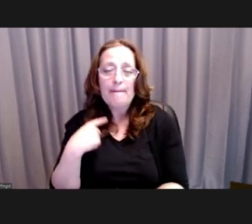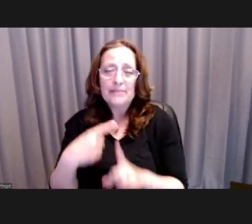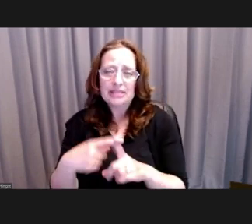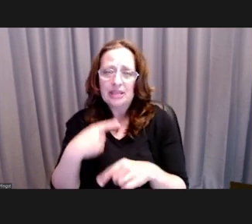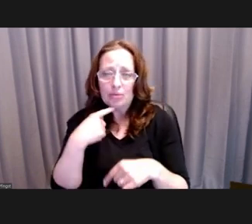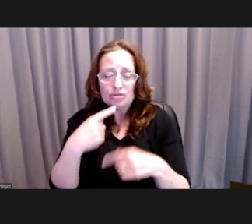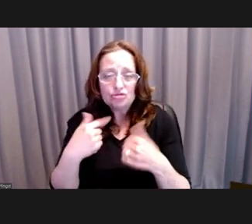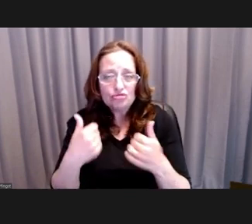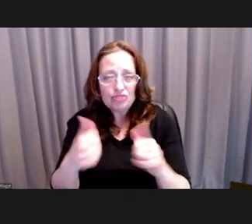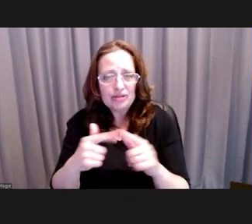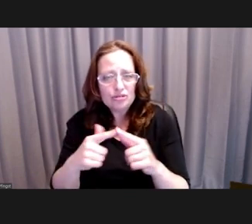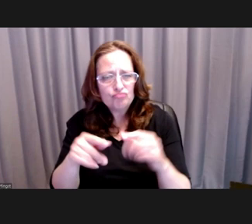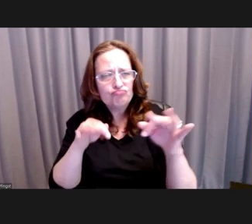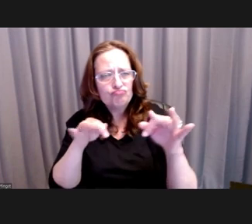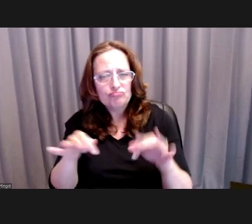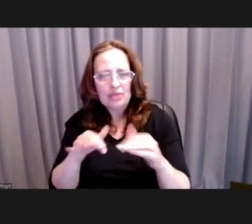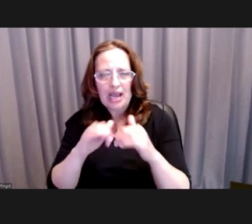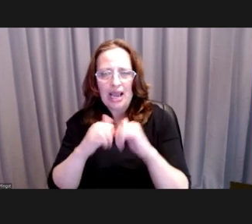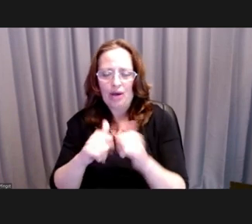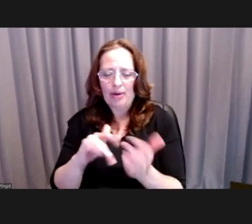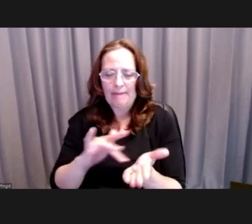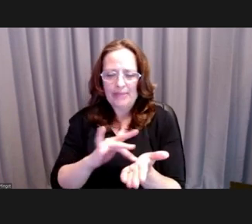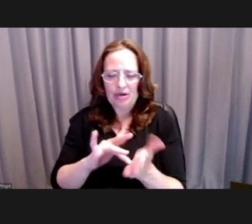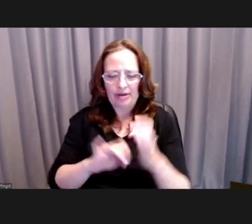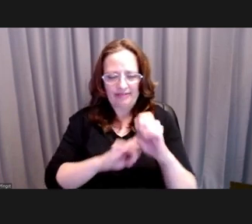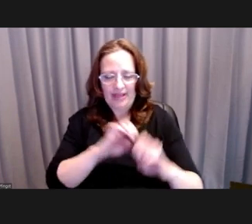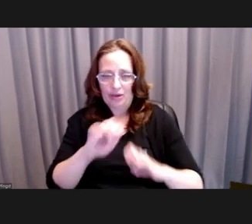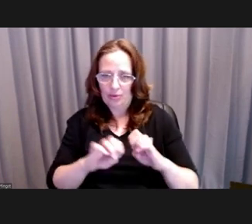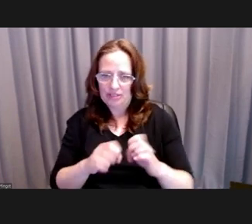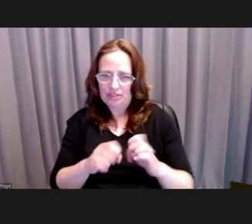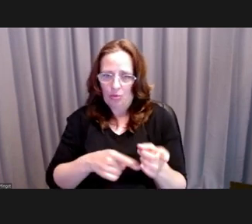to complement what goes on, the work that CHC does. For example, in terms